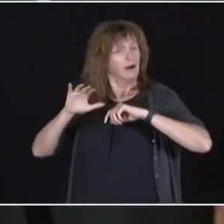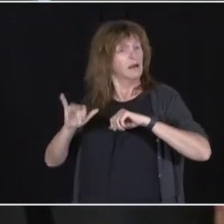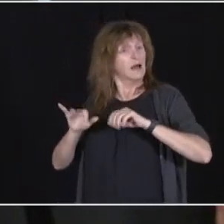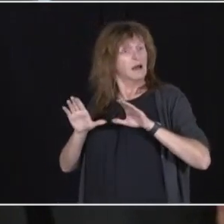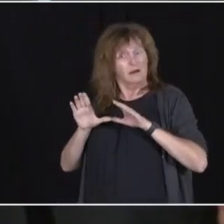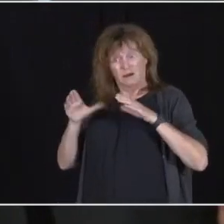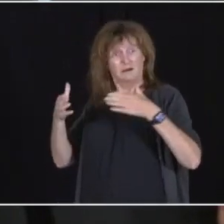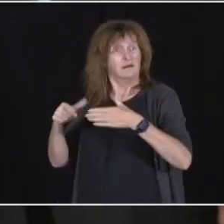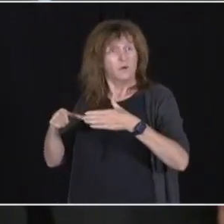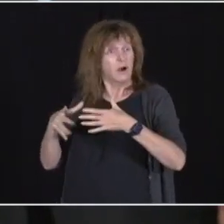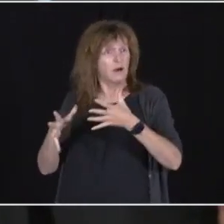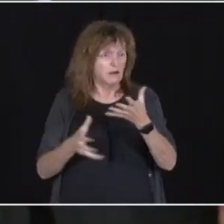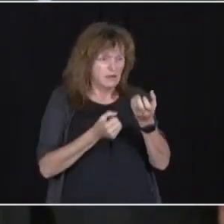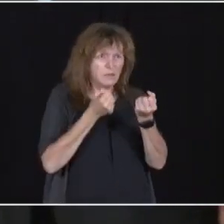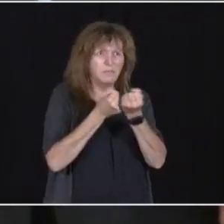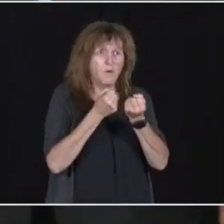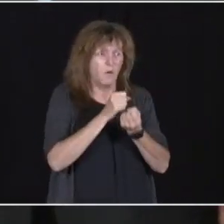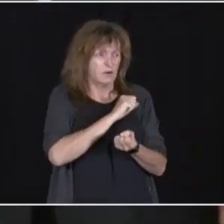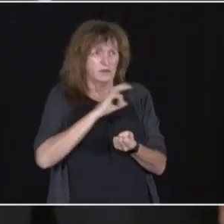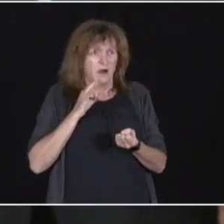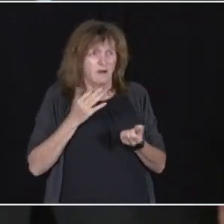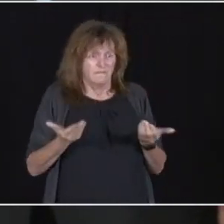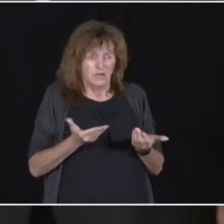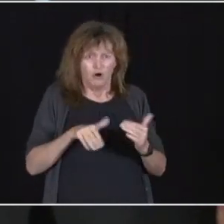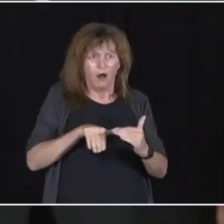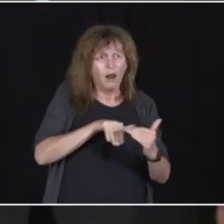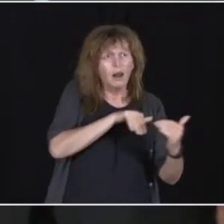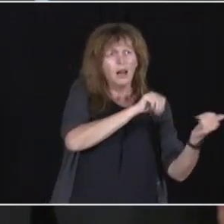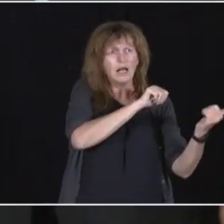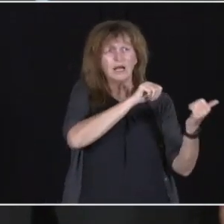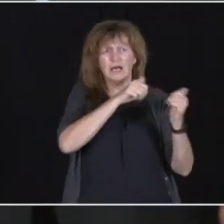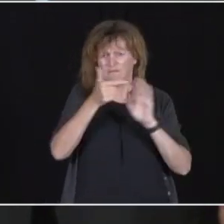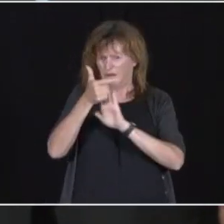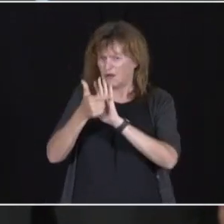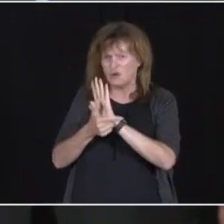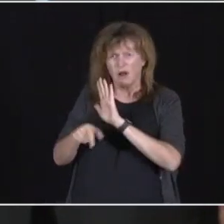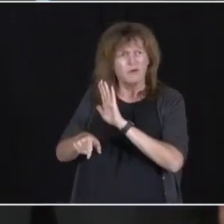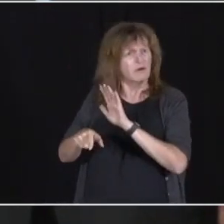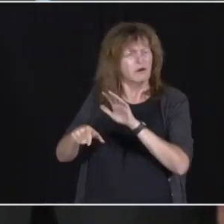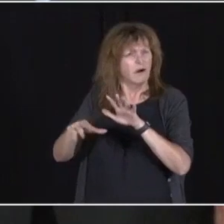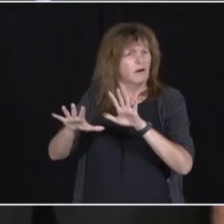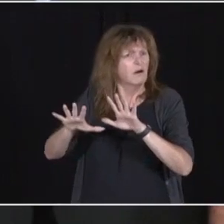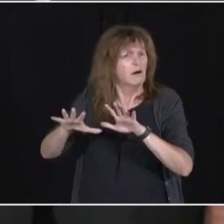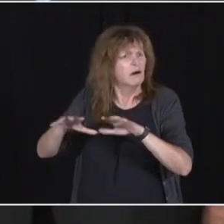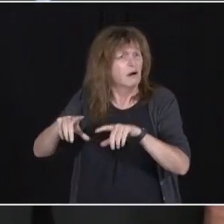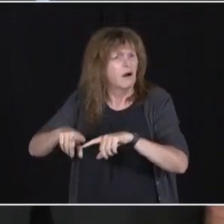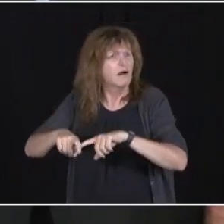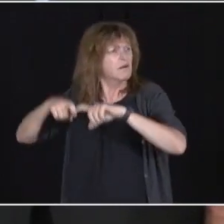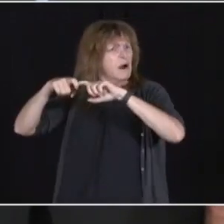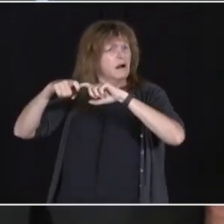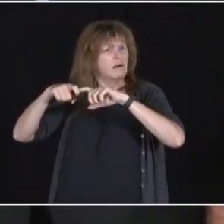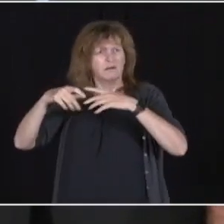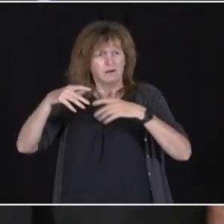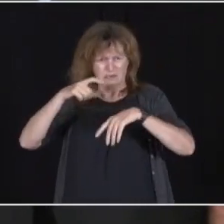and protect services and MPP's. When we needed emergency list but -- let us later